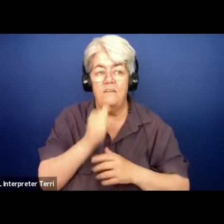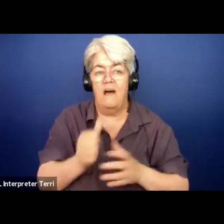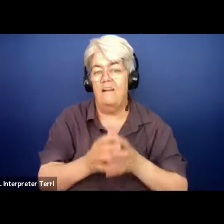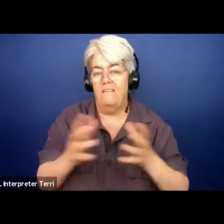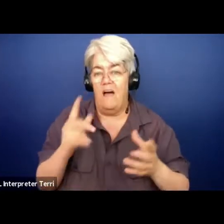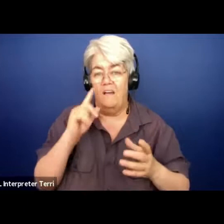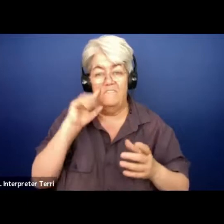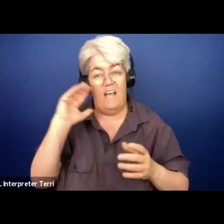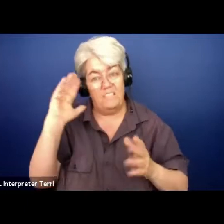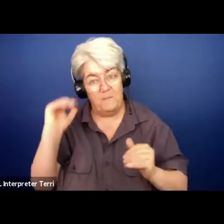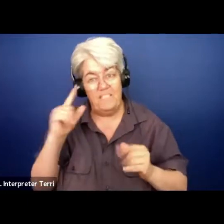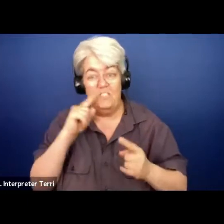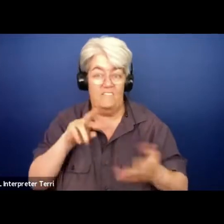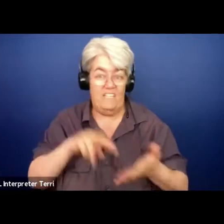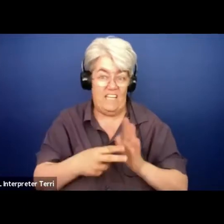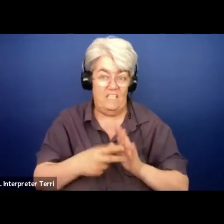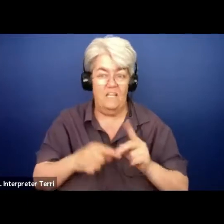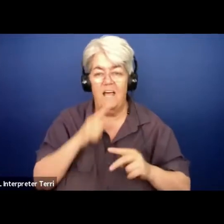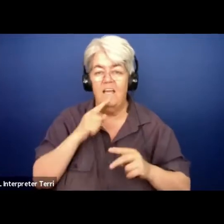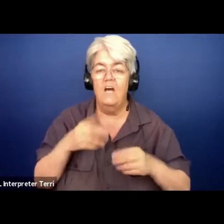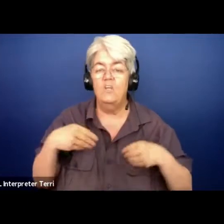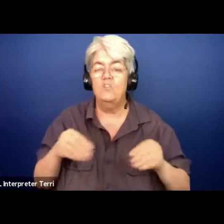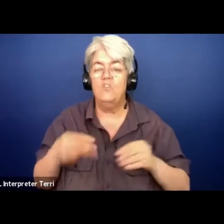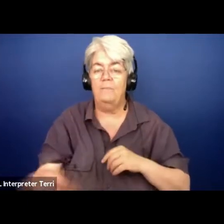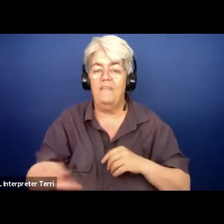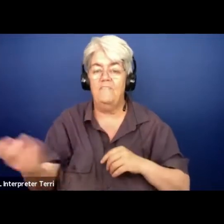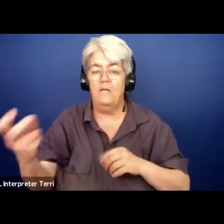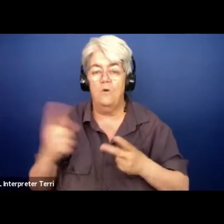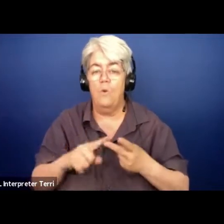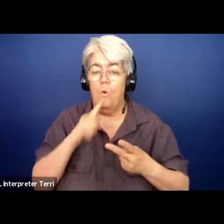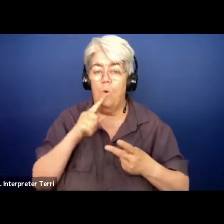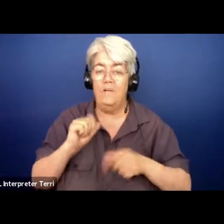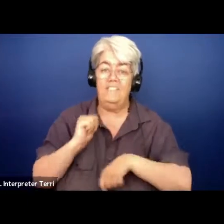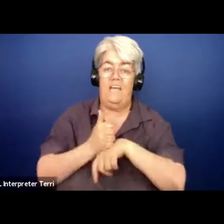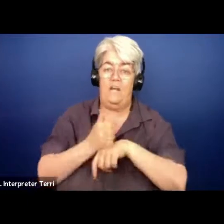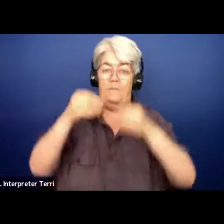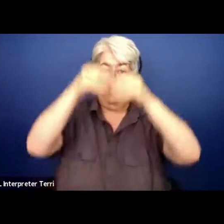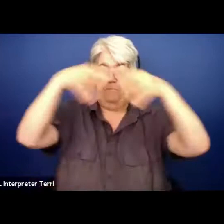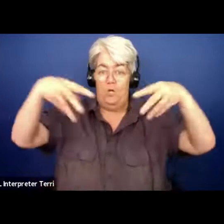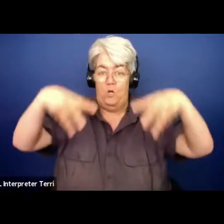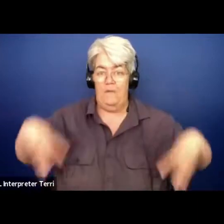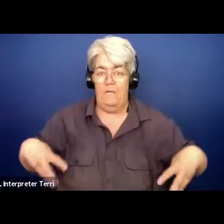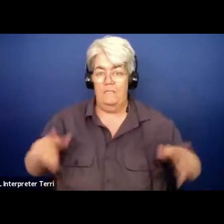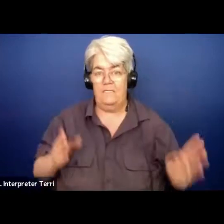versus running the Ponzi scheme. The person successfully running the Ponzi scheme wouldn't